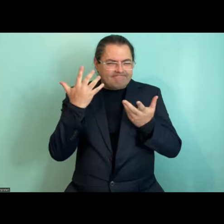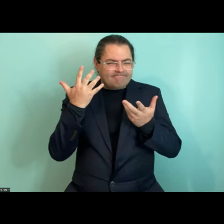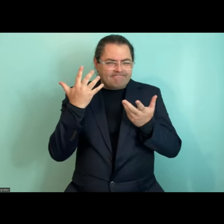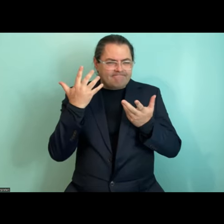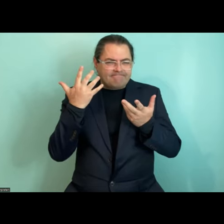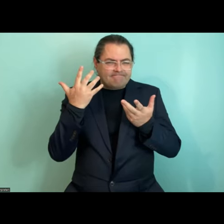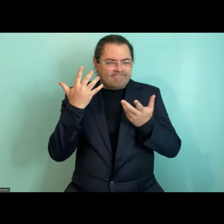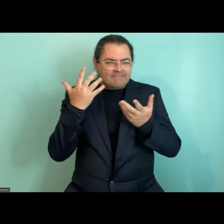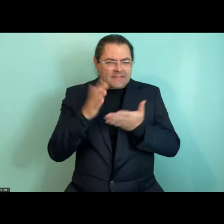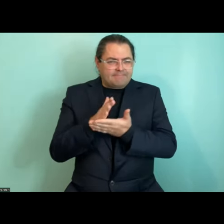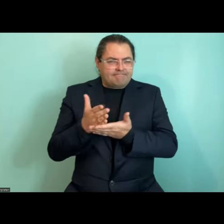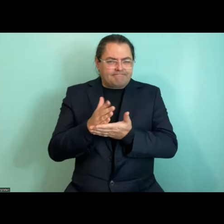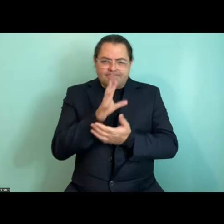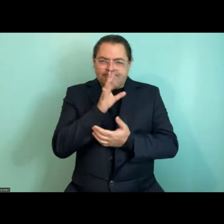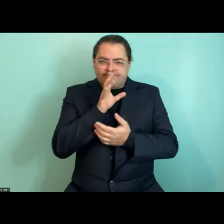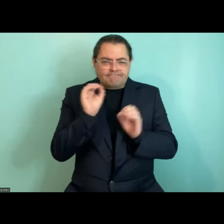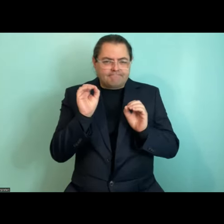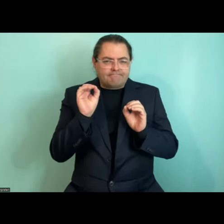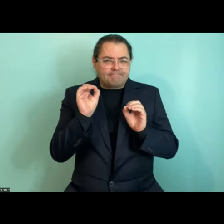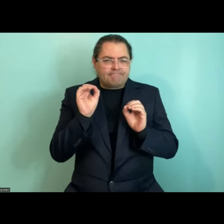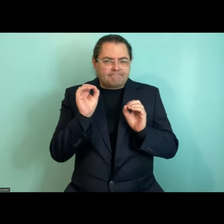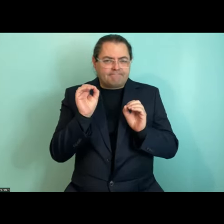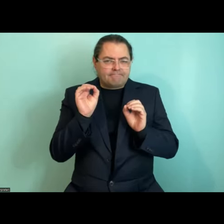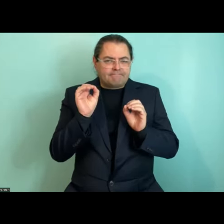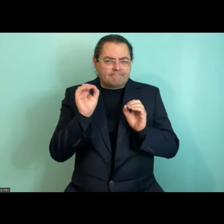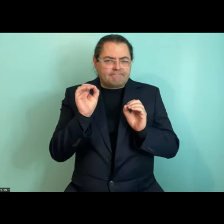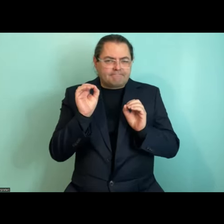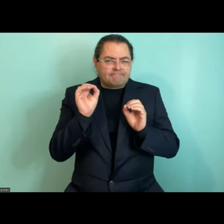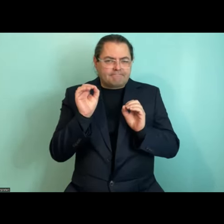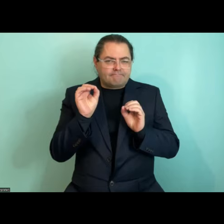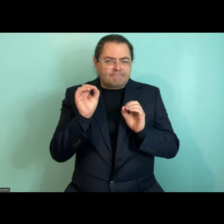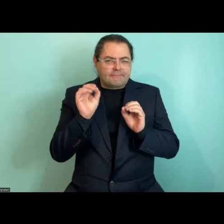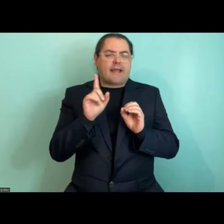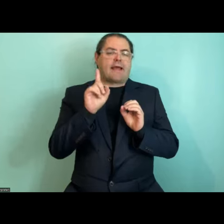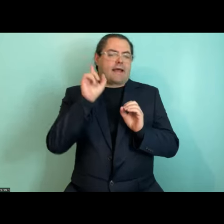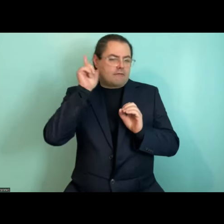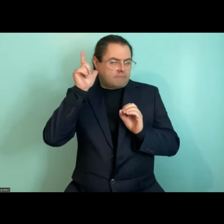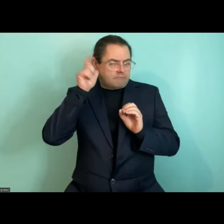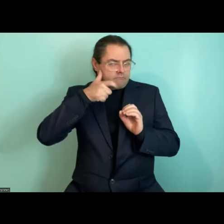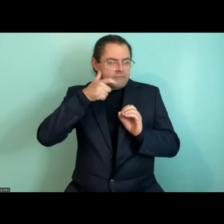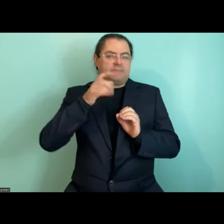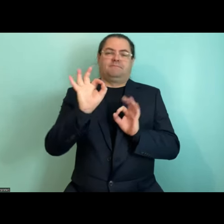have an also the problem with interpretation. 09:56:50 Oh yeah that looks better excuse